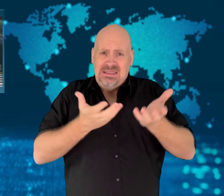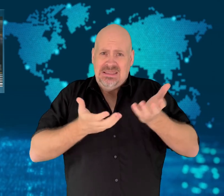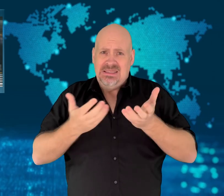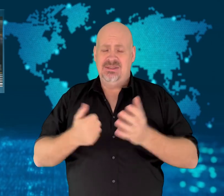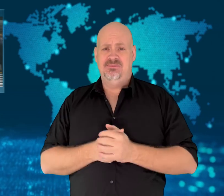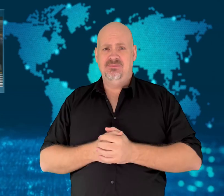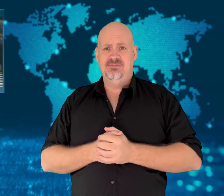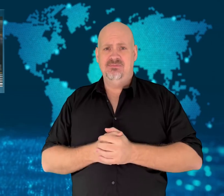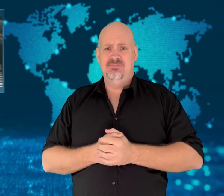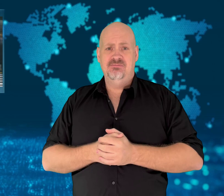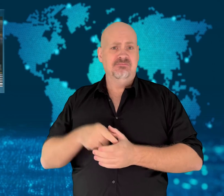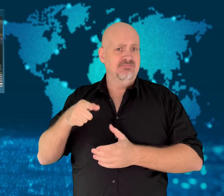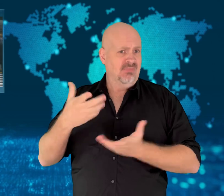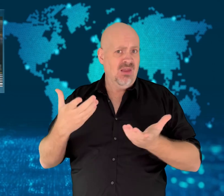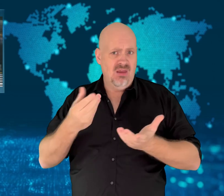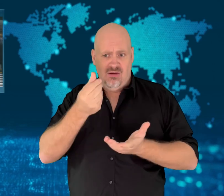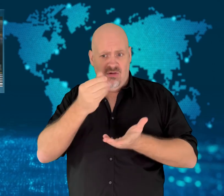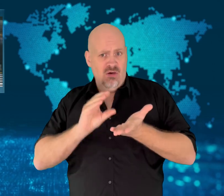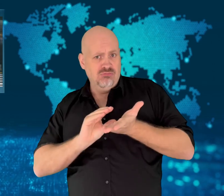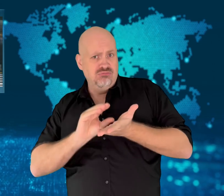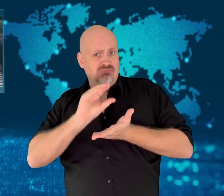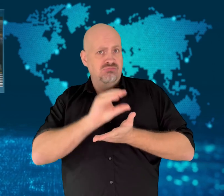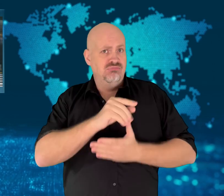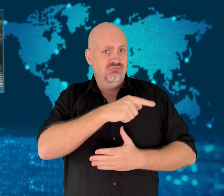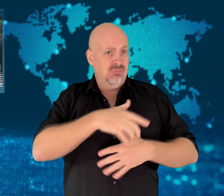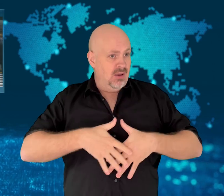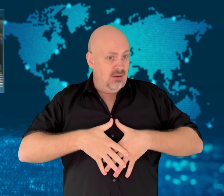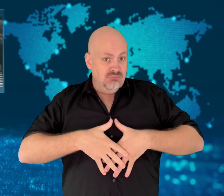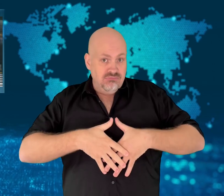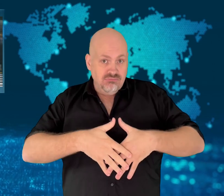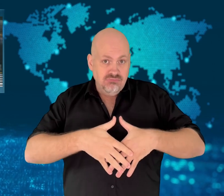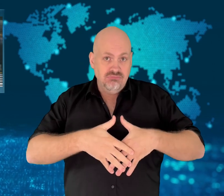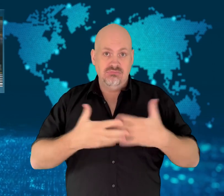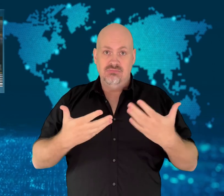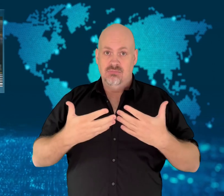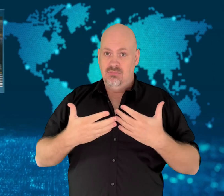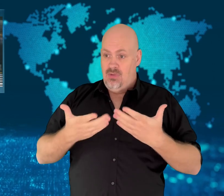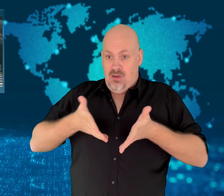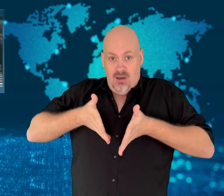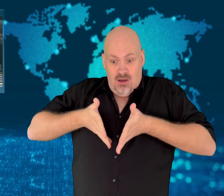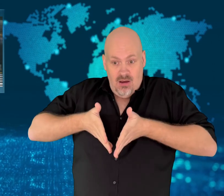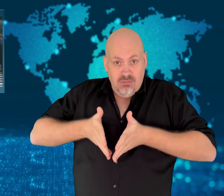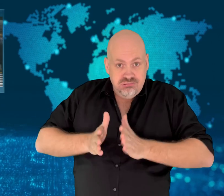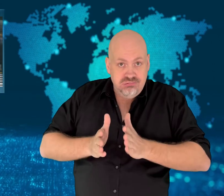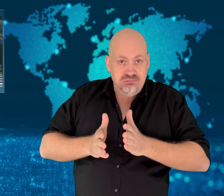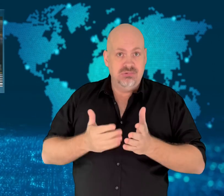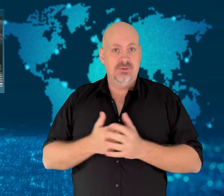The country tried giving subsidies to those who are pregnant,